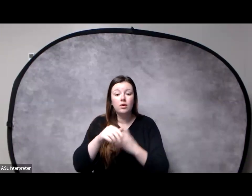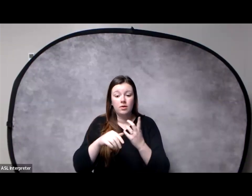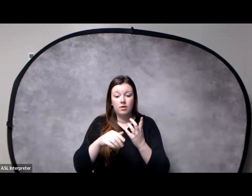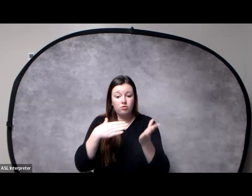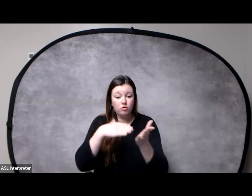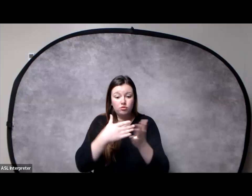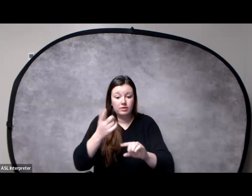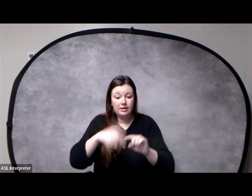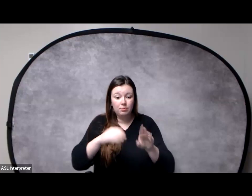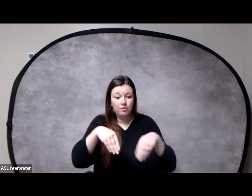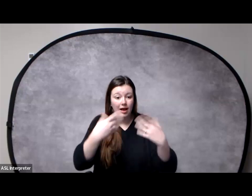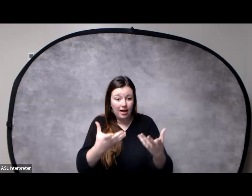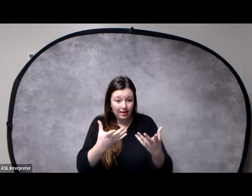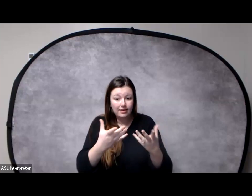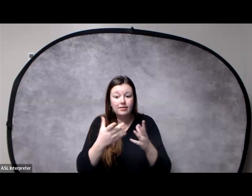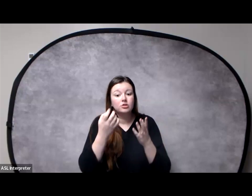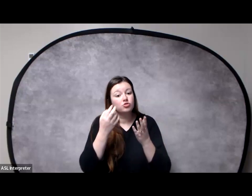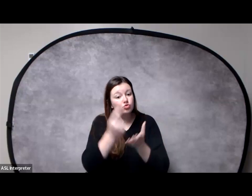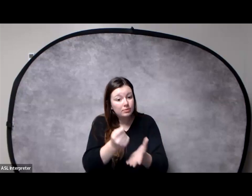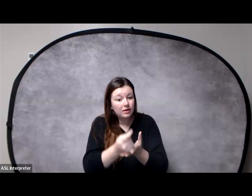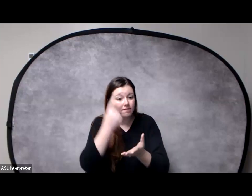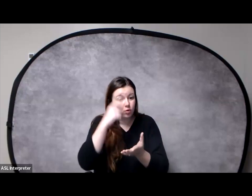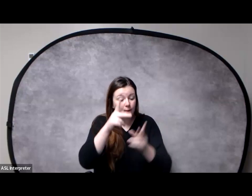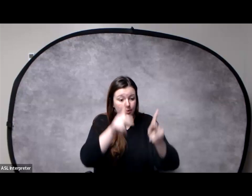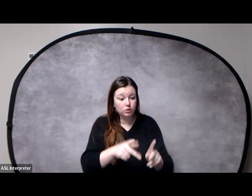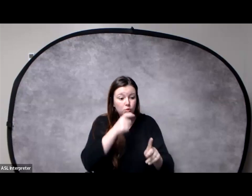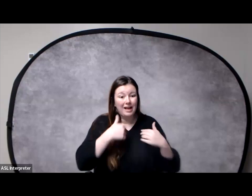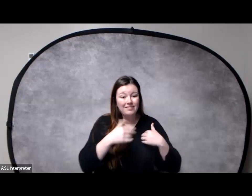when they wouldn't provide that treatment to a person without a disability in the same situation.